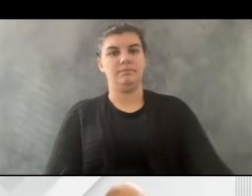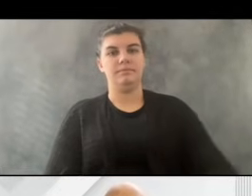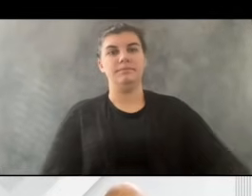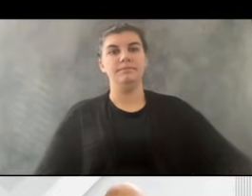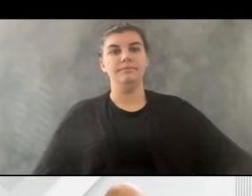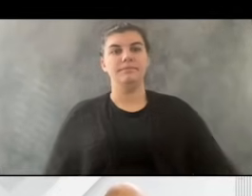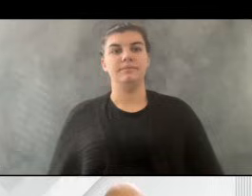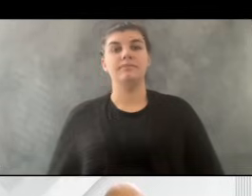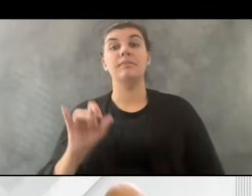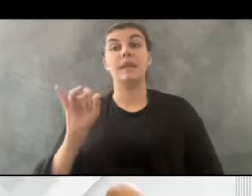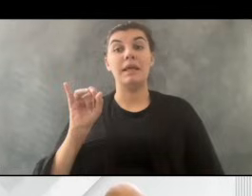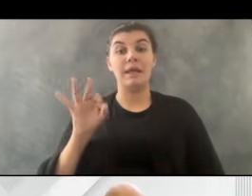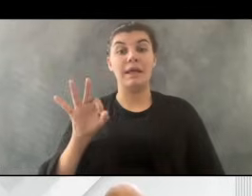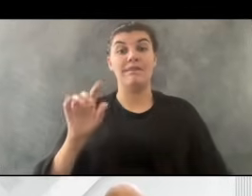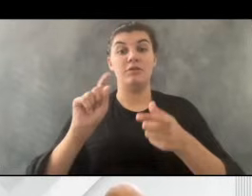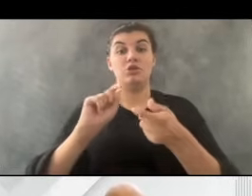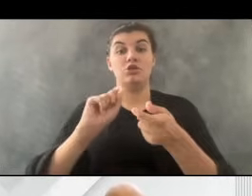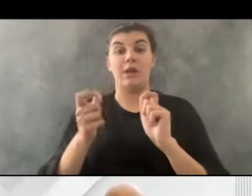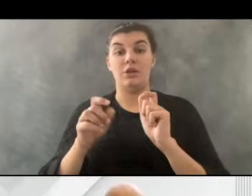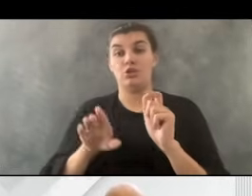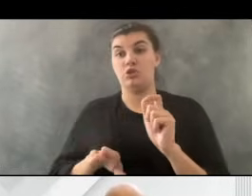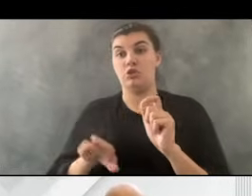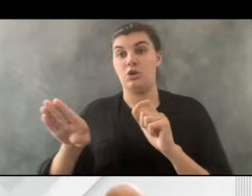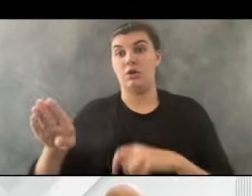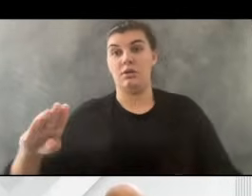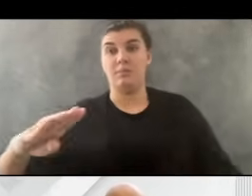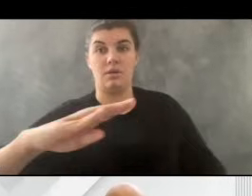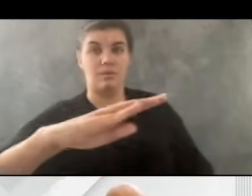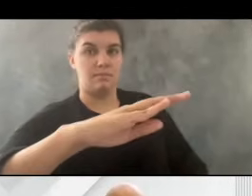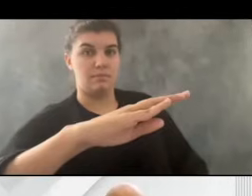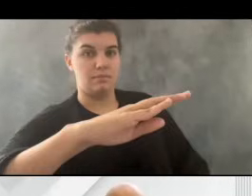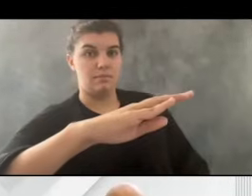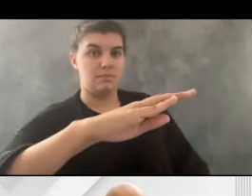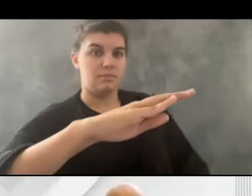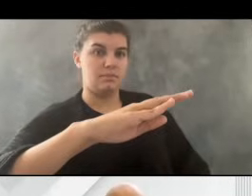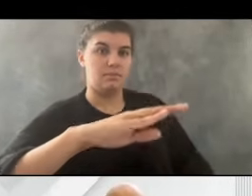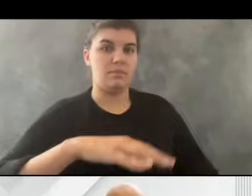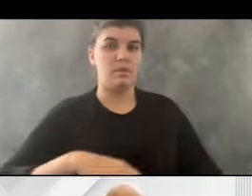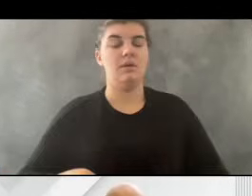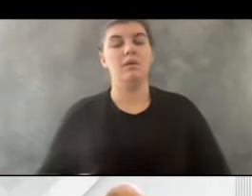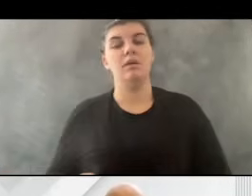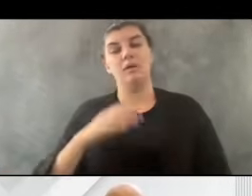If you do a change in direction at ramp runs where you may have a